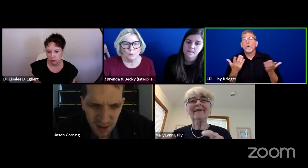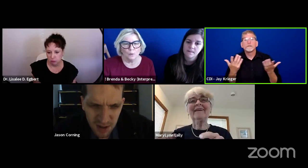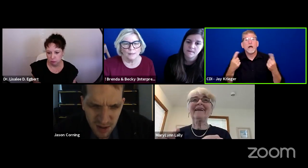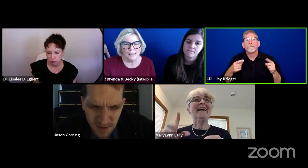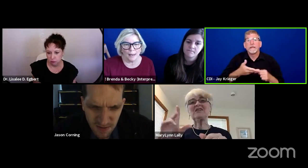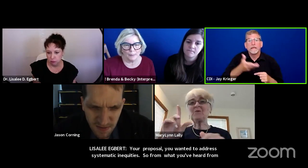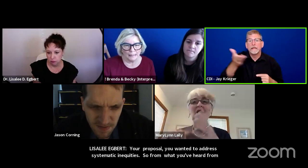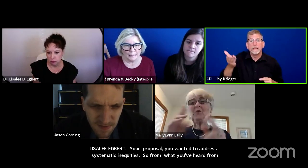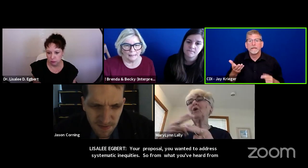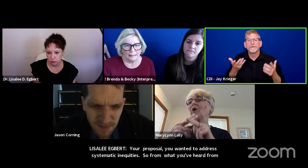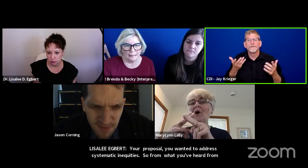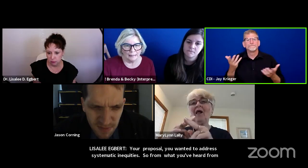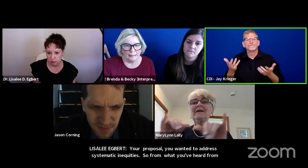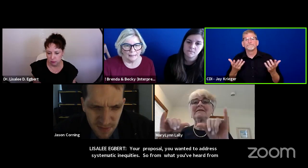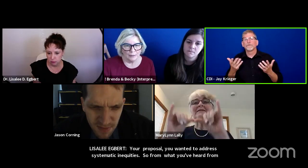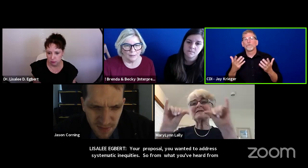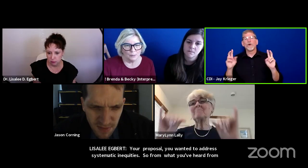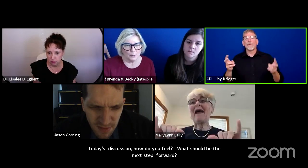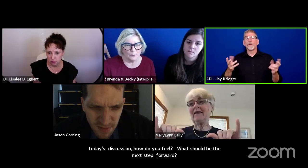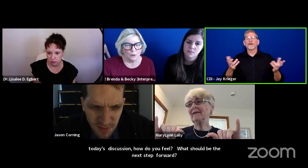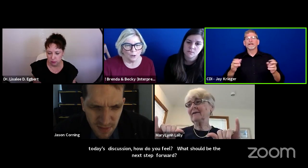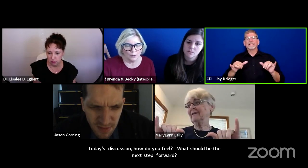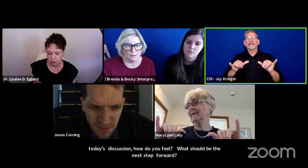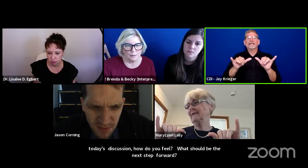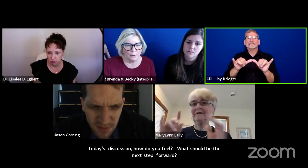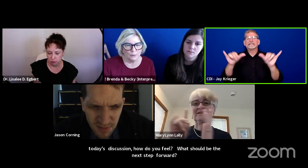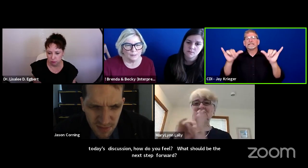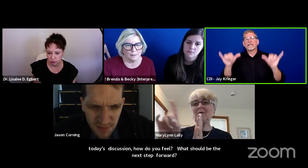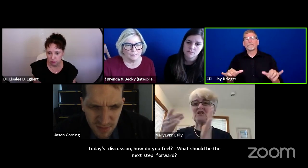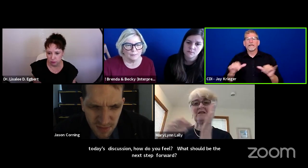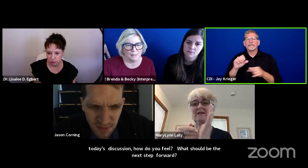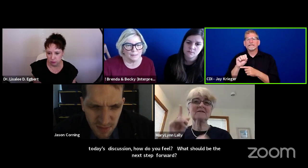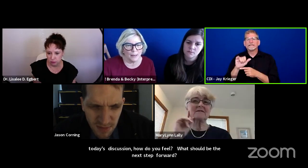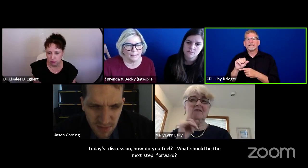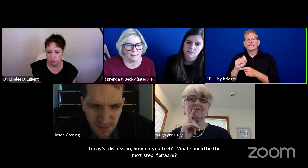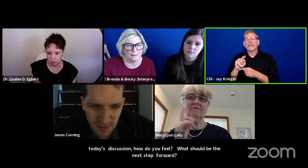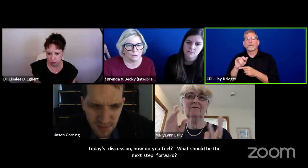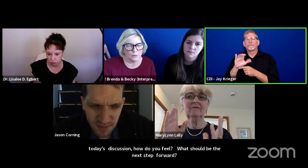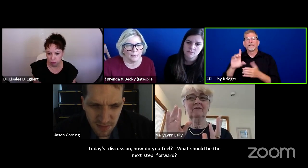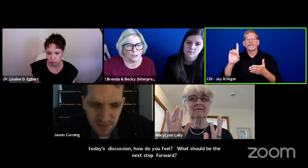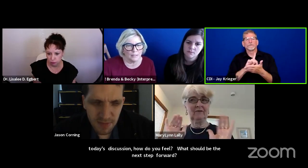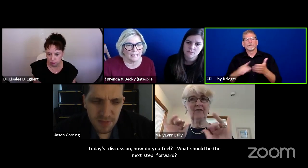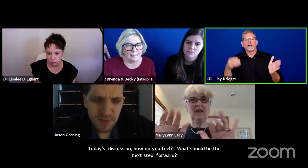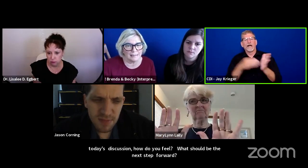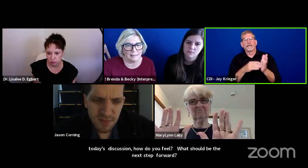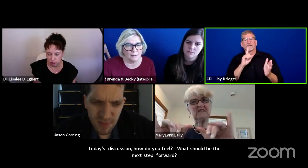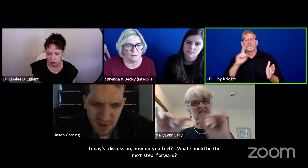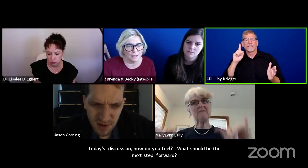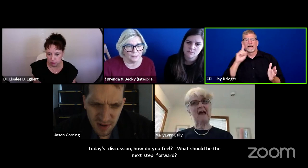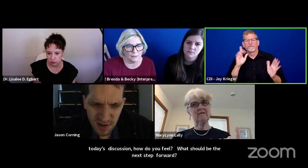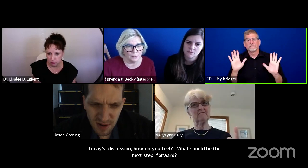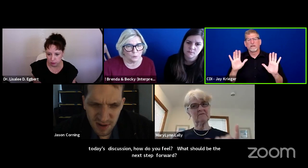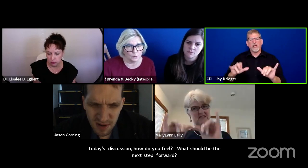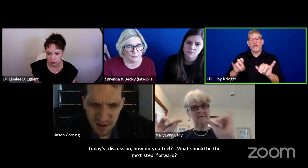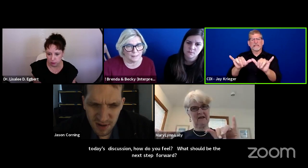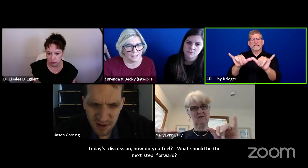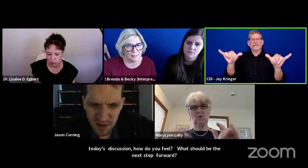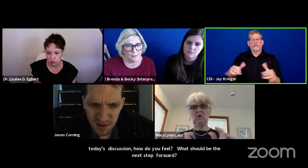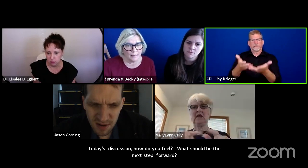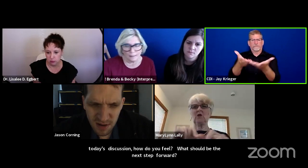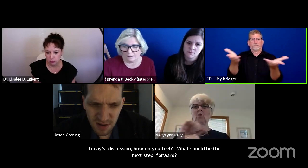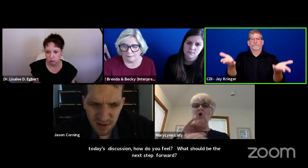Really what's happening is what you call systematic discrimination against Deaf individuals.